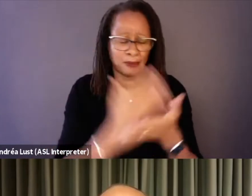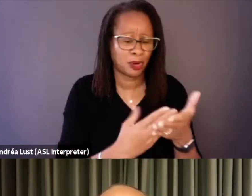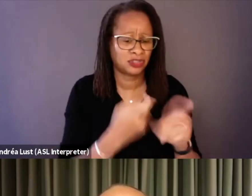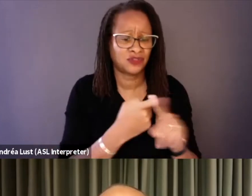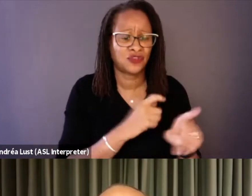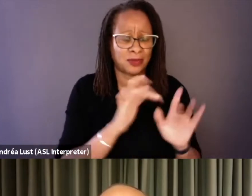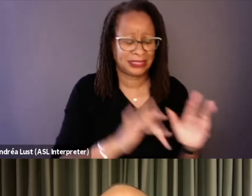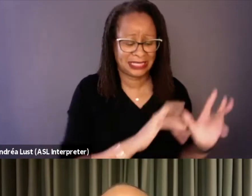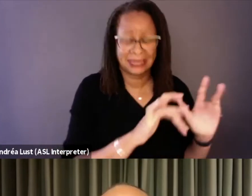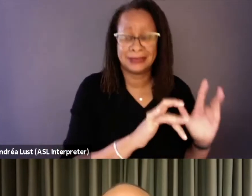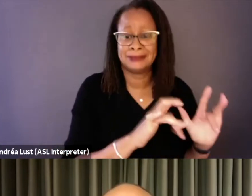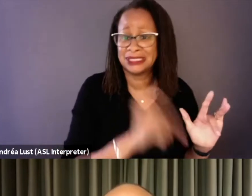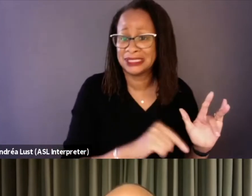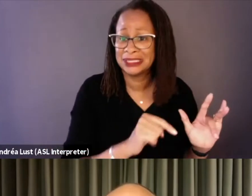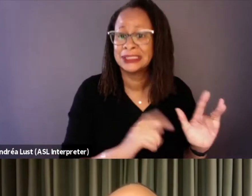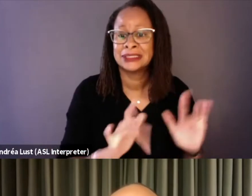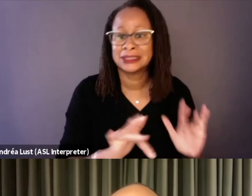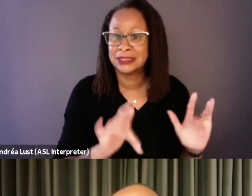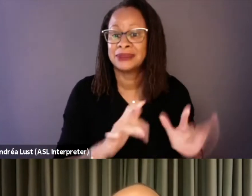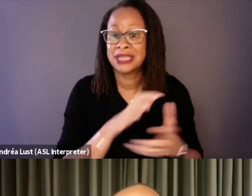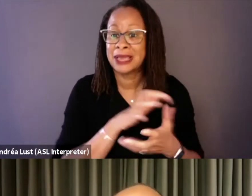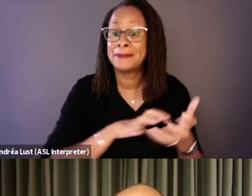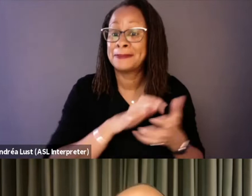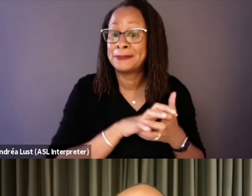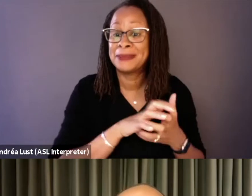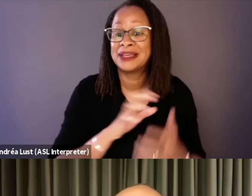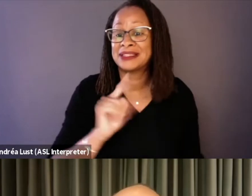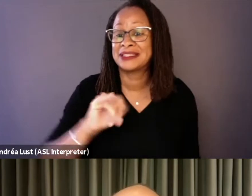David Wojnarowicz that he made in Paris for friends.